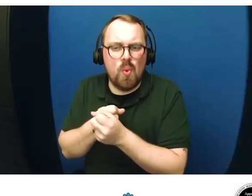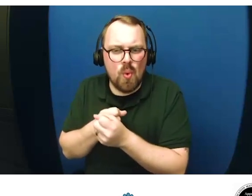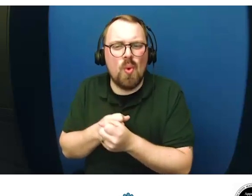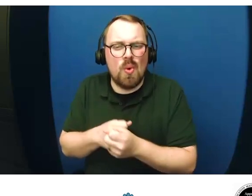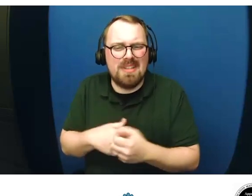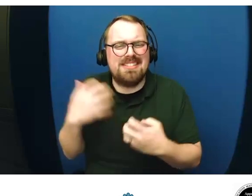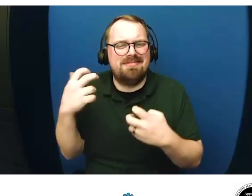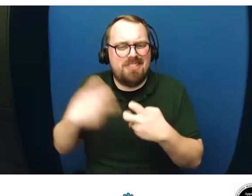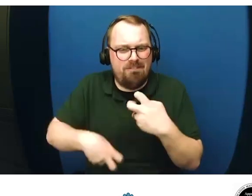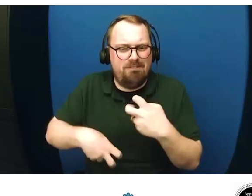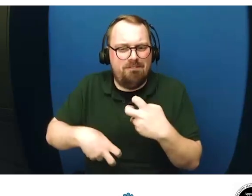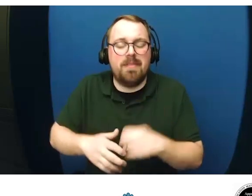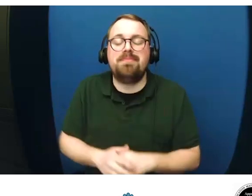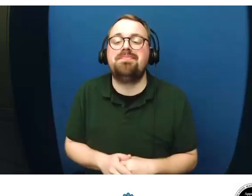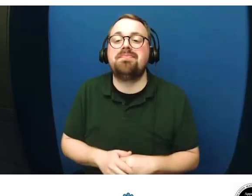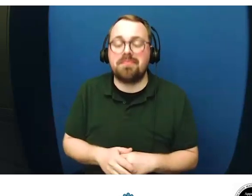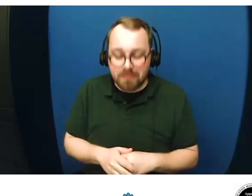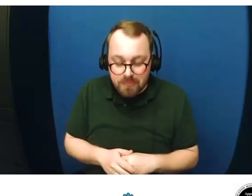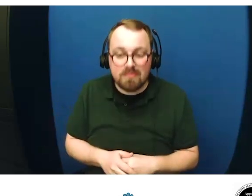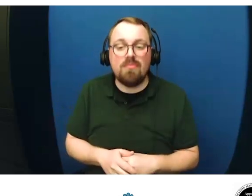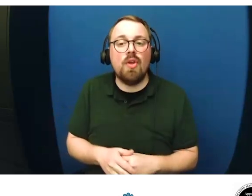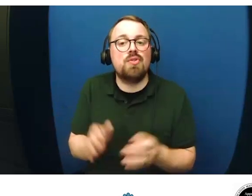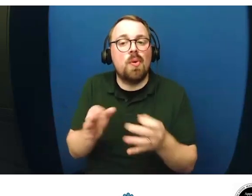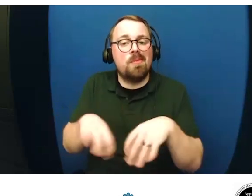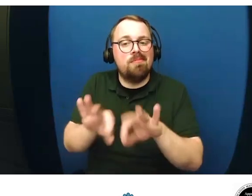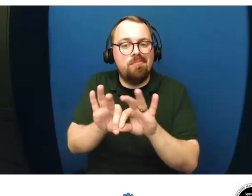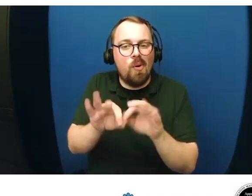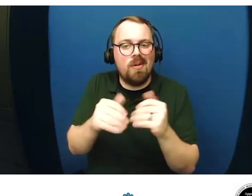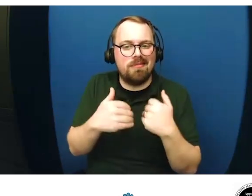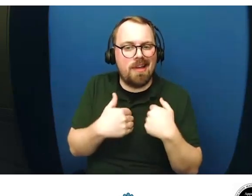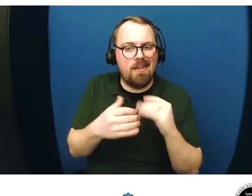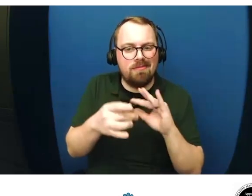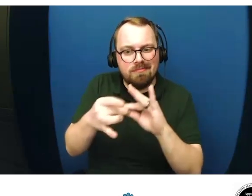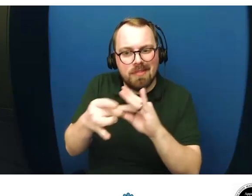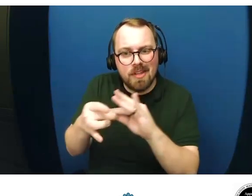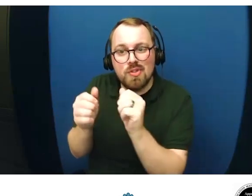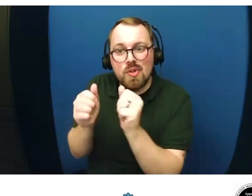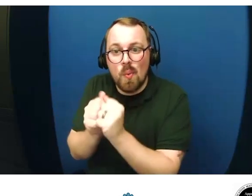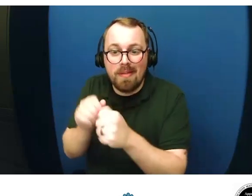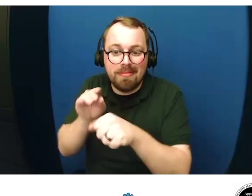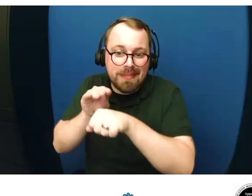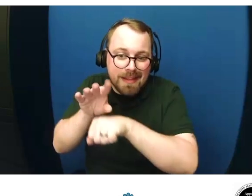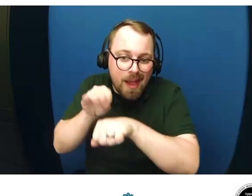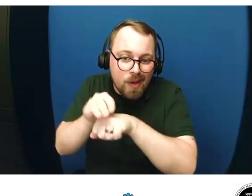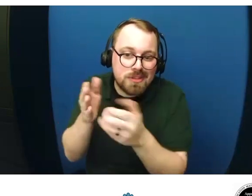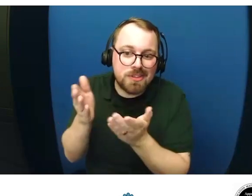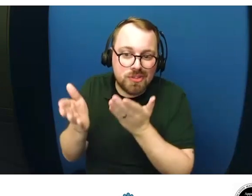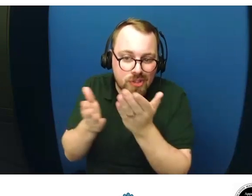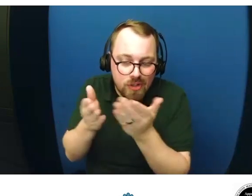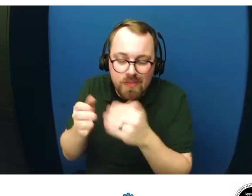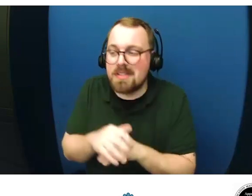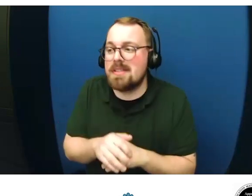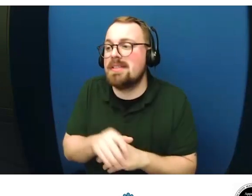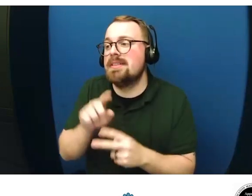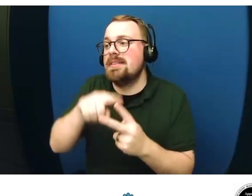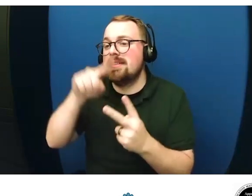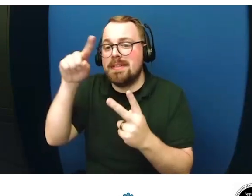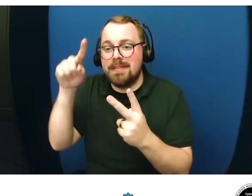But making sure that you have connections to the counseling services, to the Usher